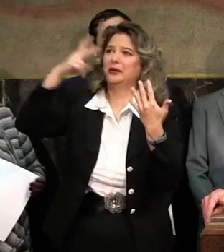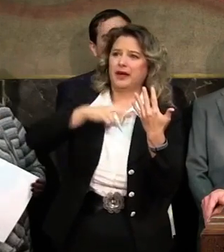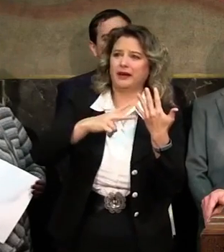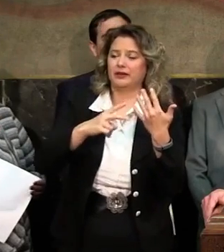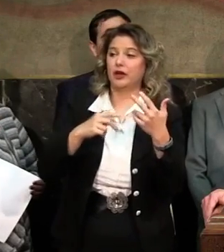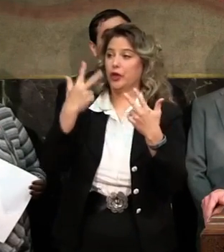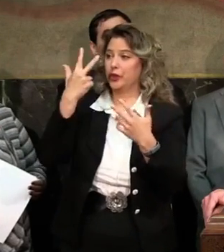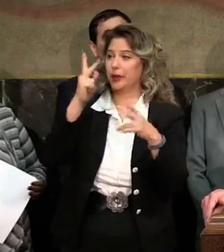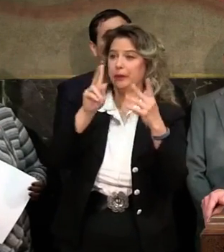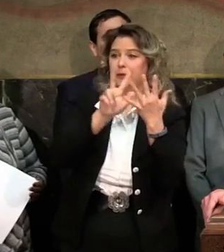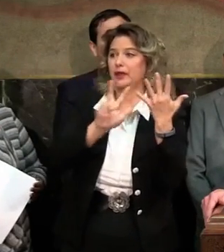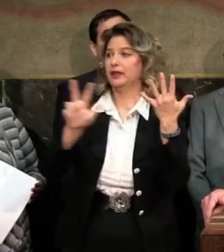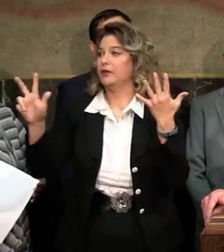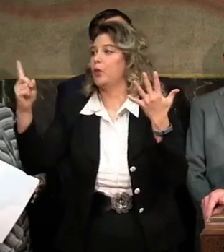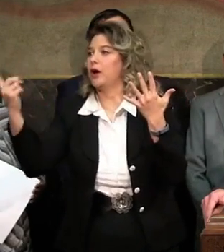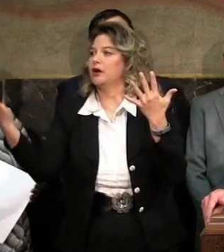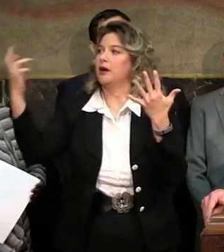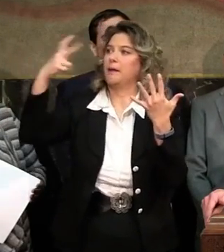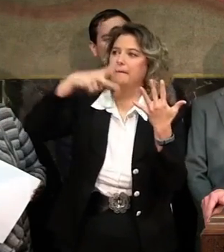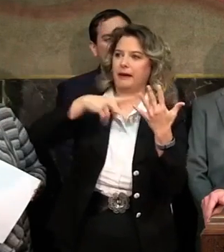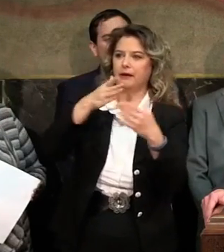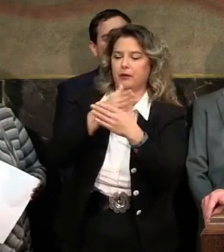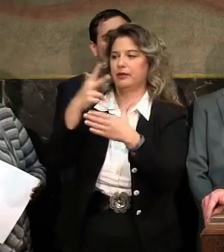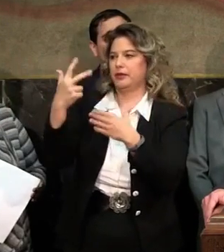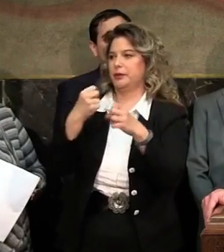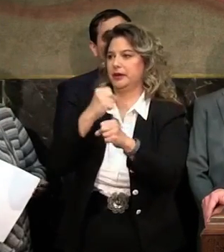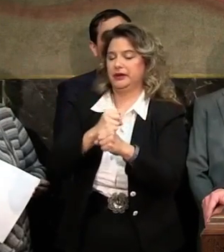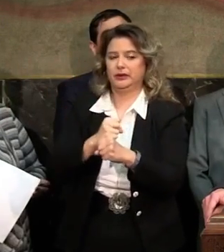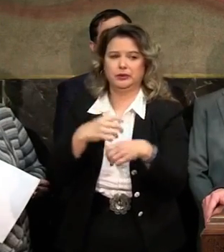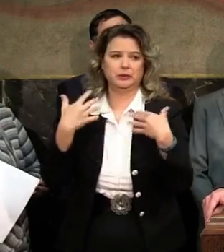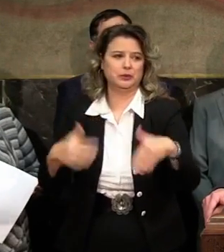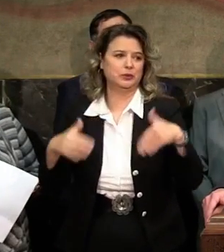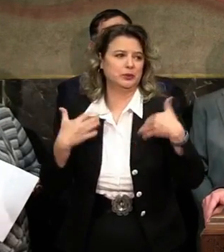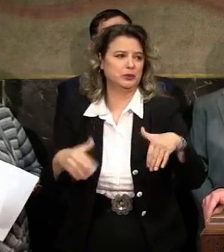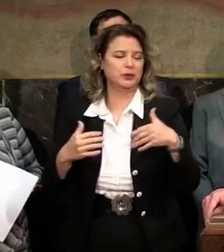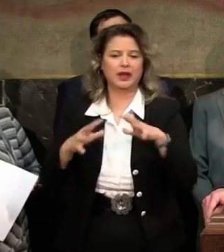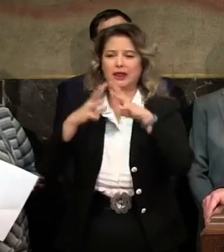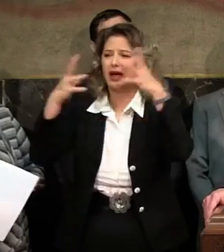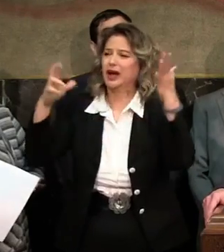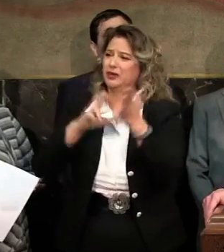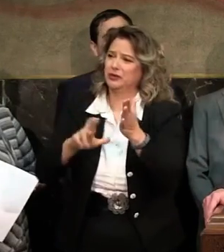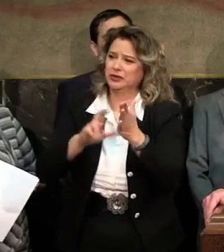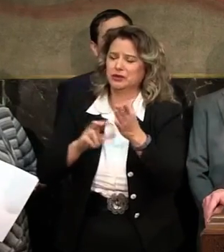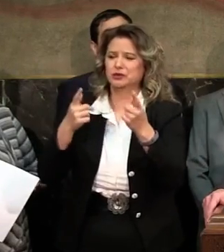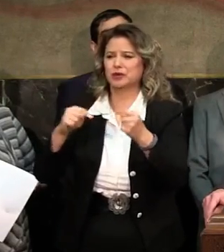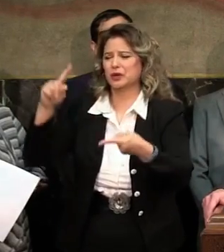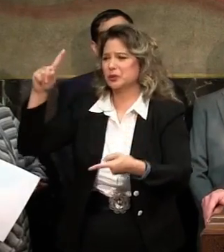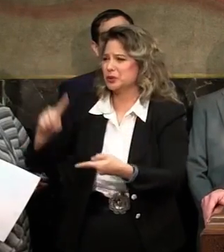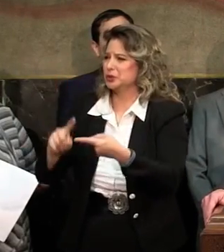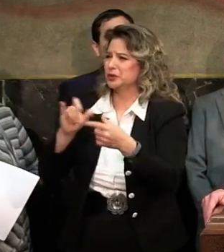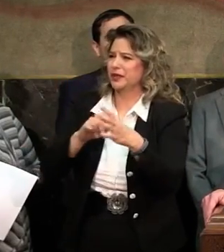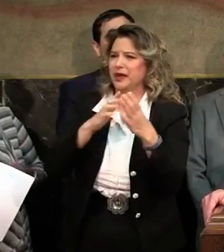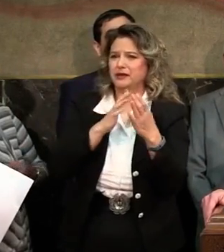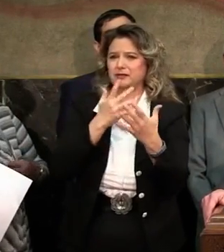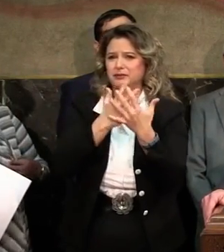within three years there's a huge body of research on what works to reduce recidivism but many of our current laws and